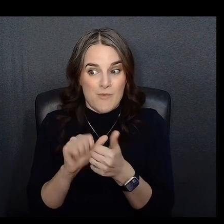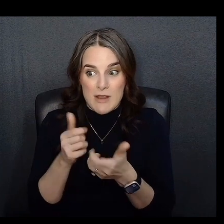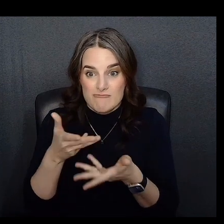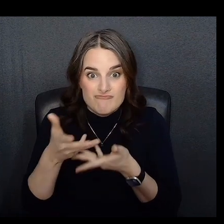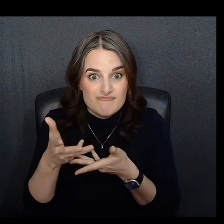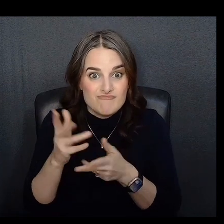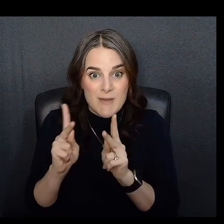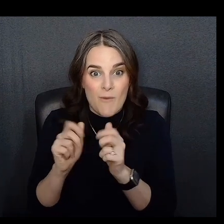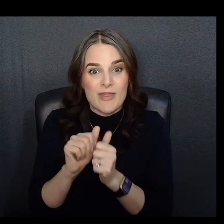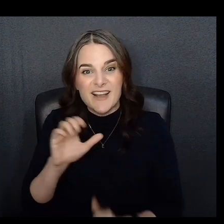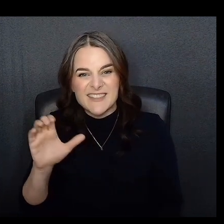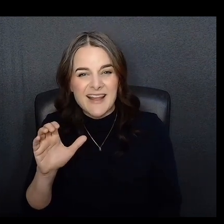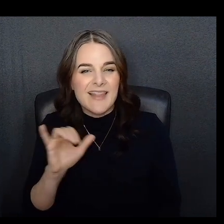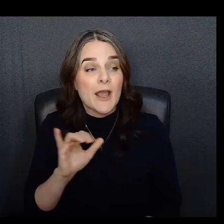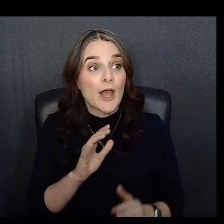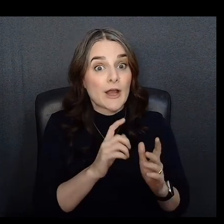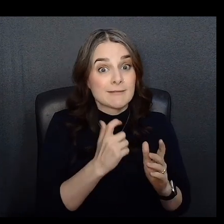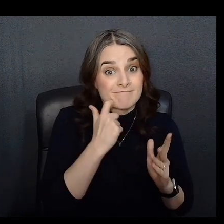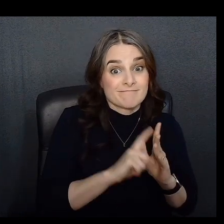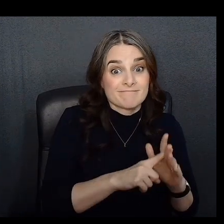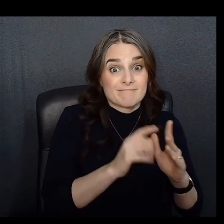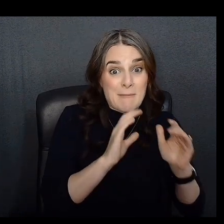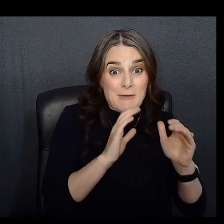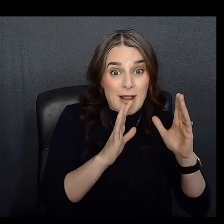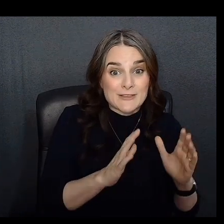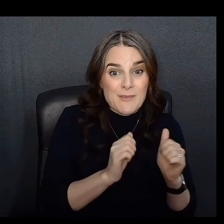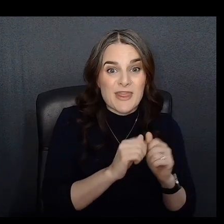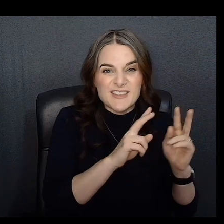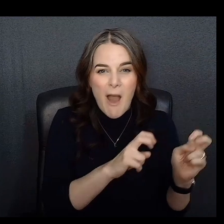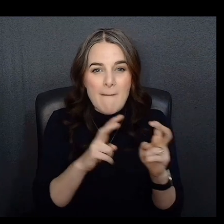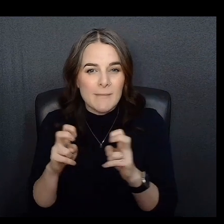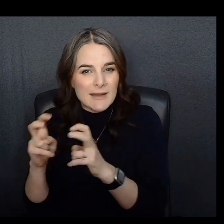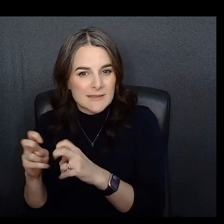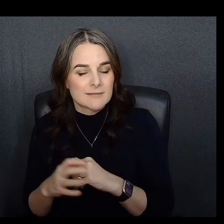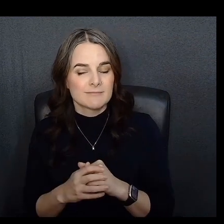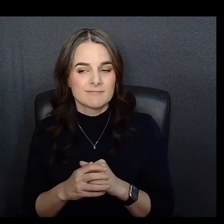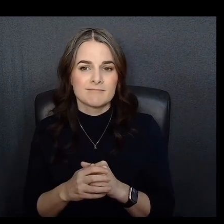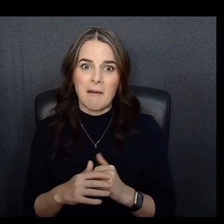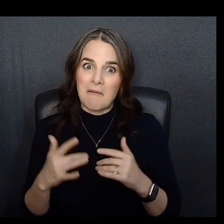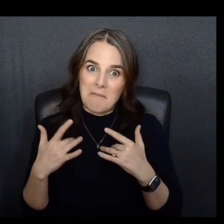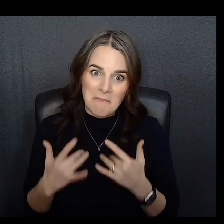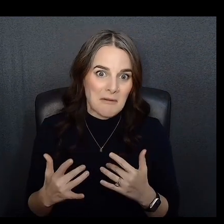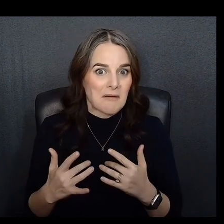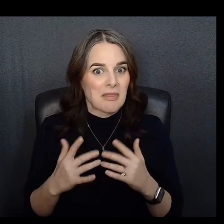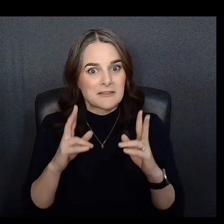emergent communicators with these topics. A lot of times these topics, again, are very censored